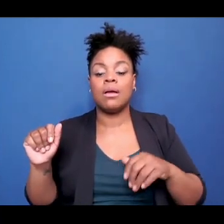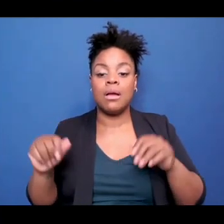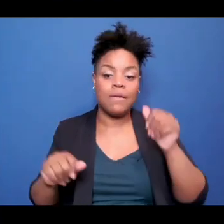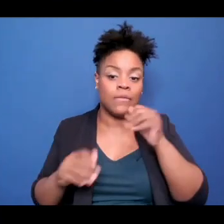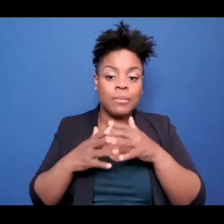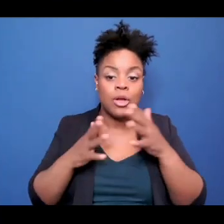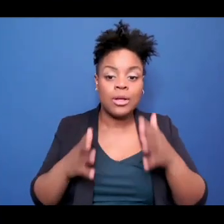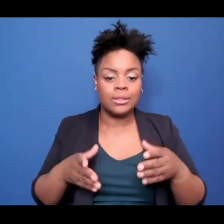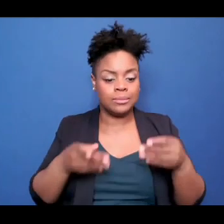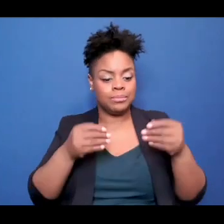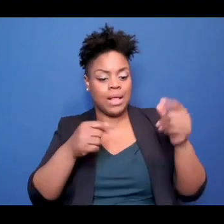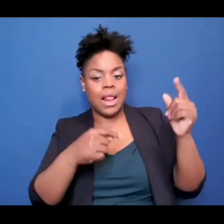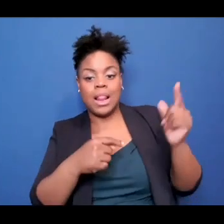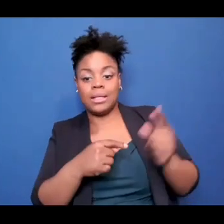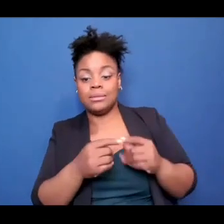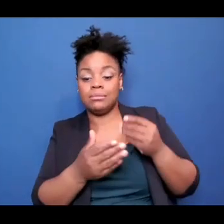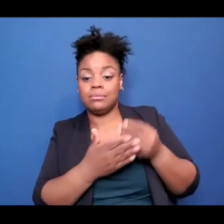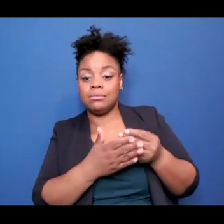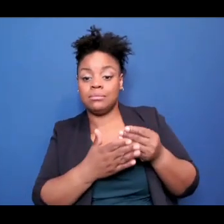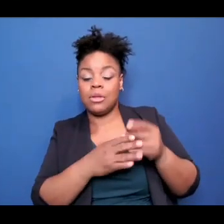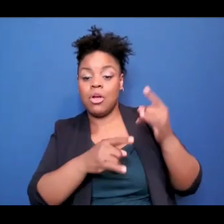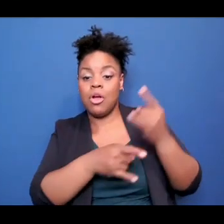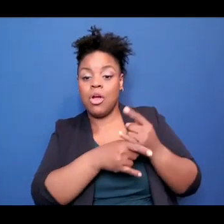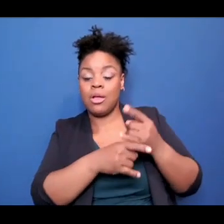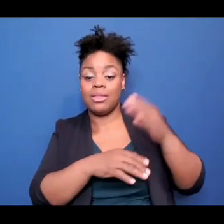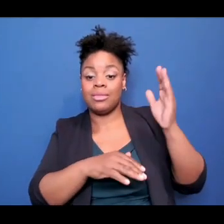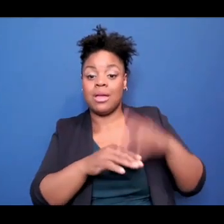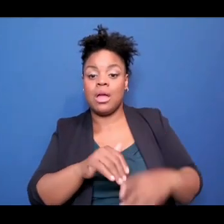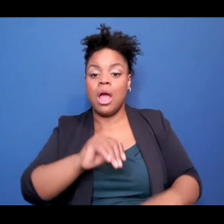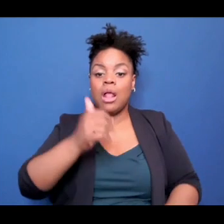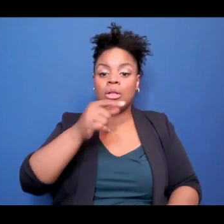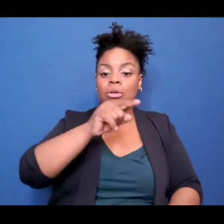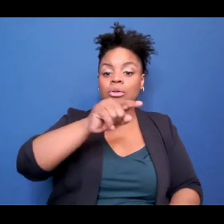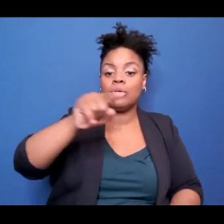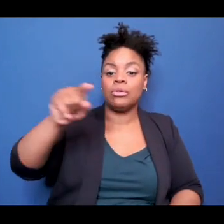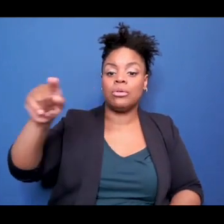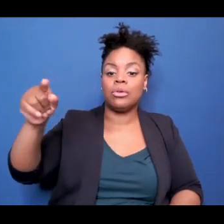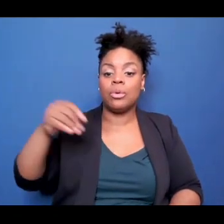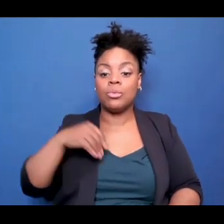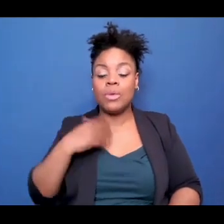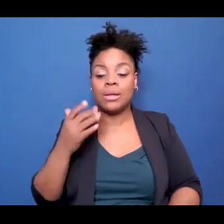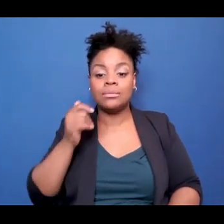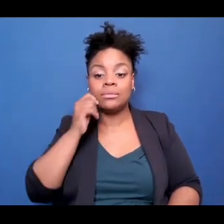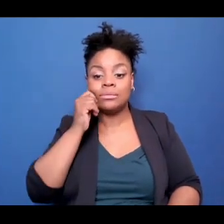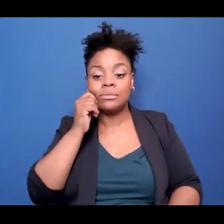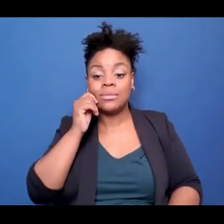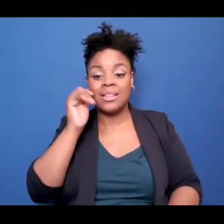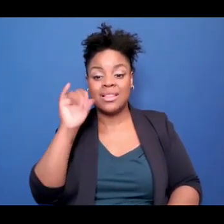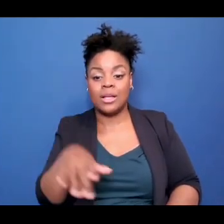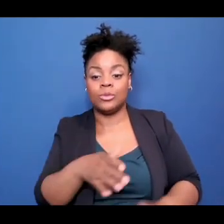LESS ON PURCHASING ALCOHOLIC BEVERAGES. SO THIS IS A MAP SHOWING ALCOHOLIC BEVERAGE SPENDING